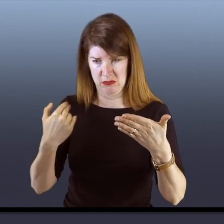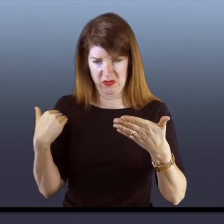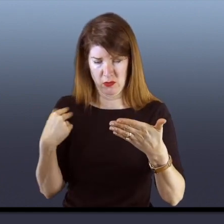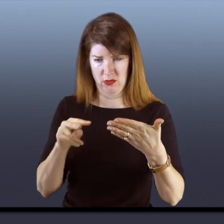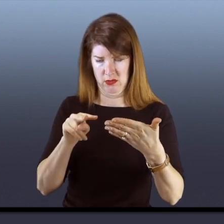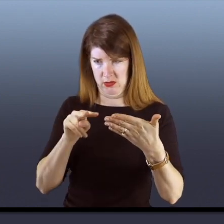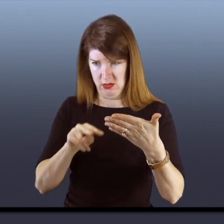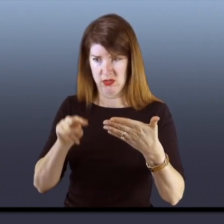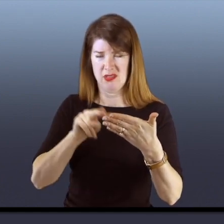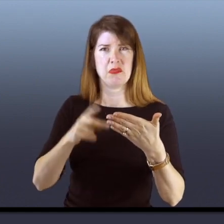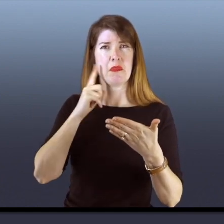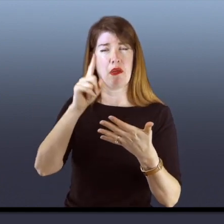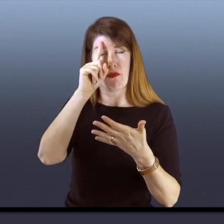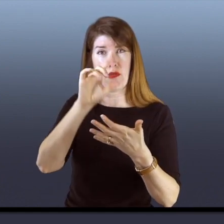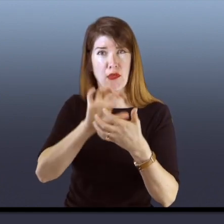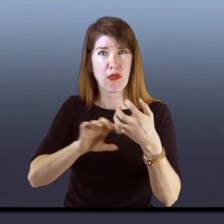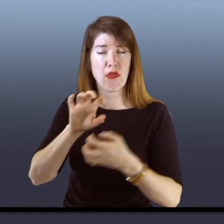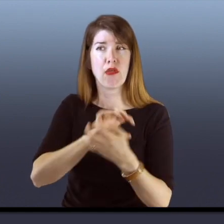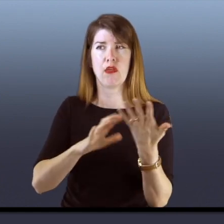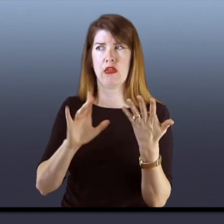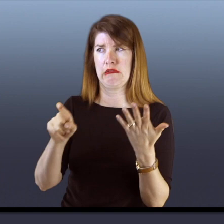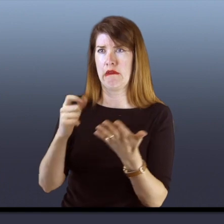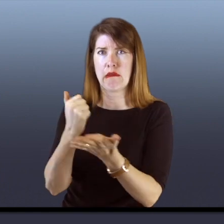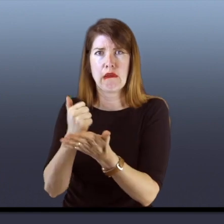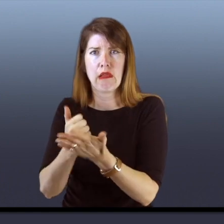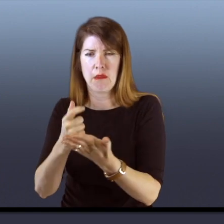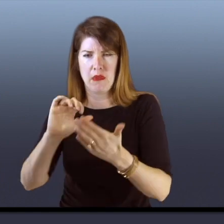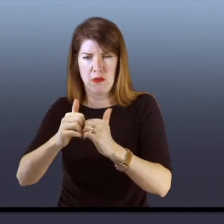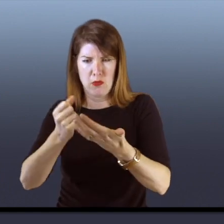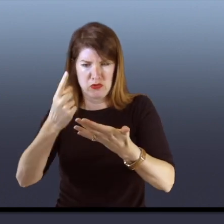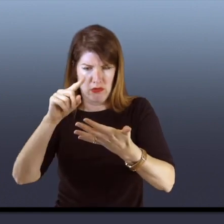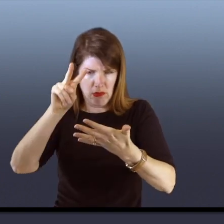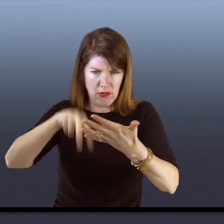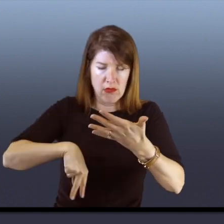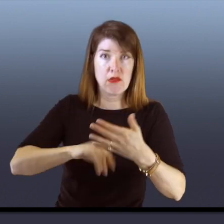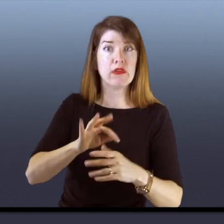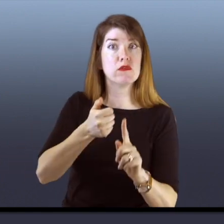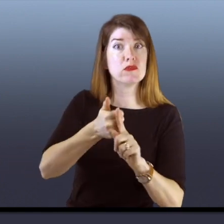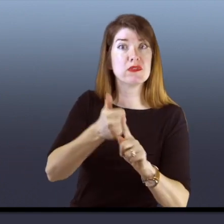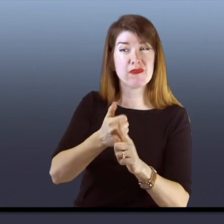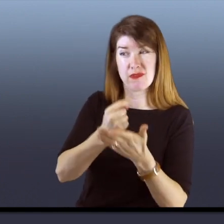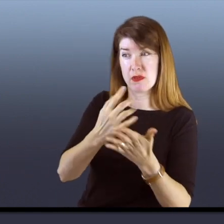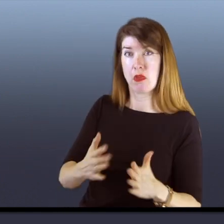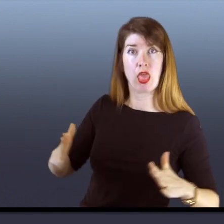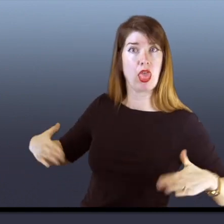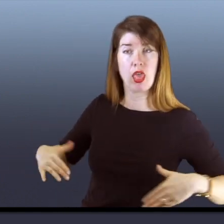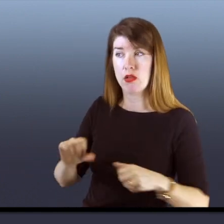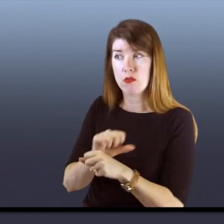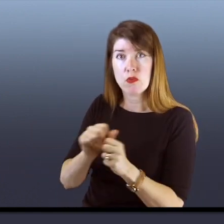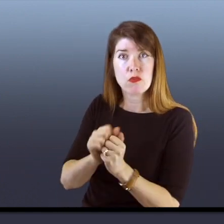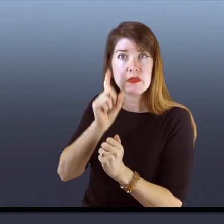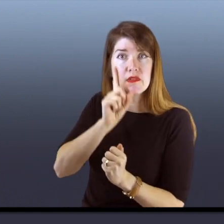If you are a clinician that has not worked with deaf and hard of hearing clients, you may not understand that this is a barrier and may not realize